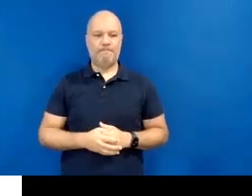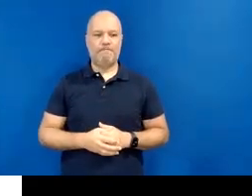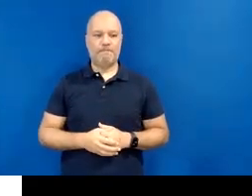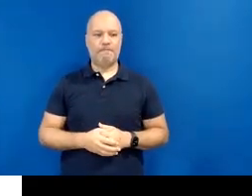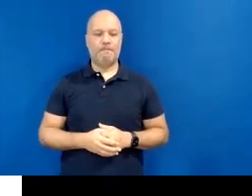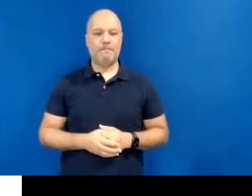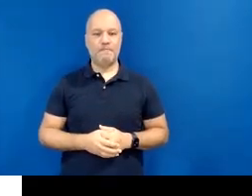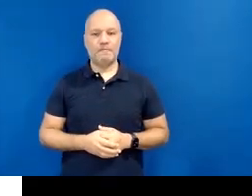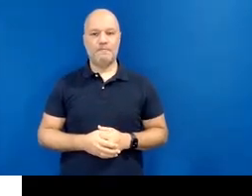students.